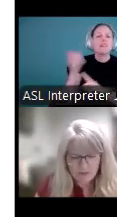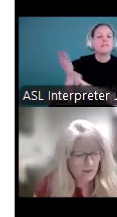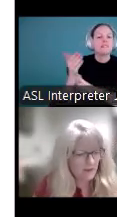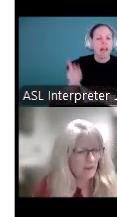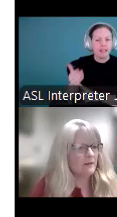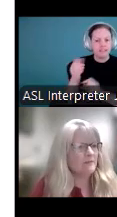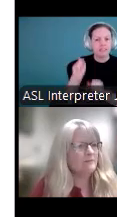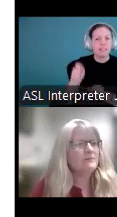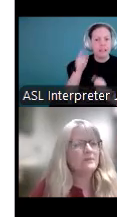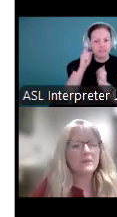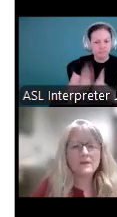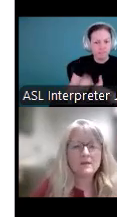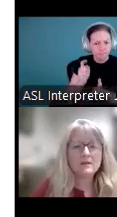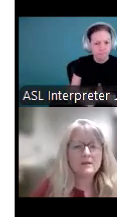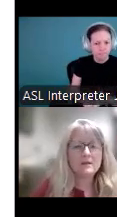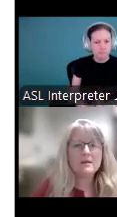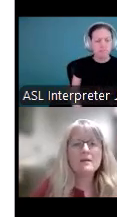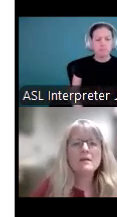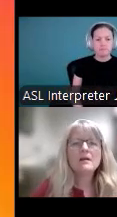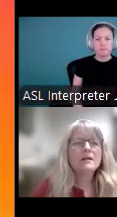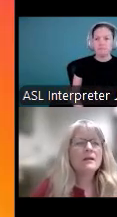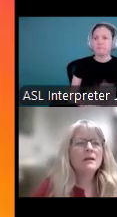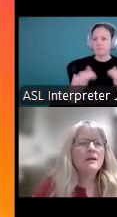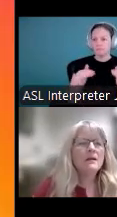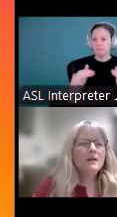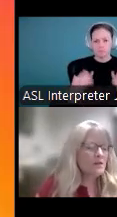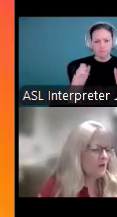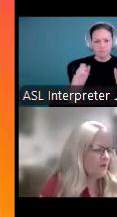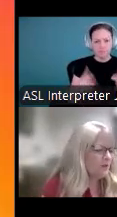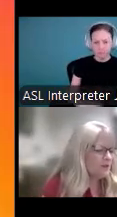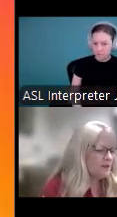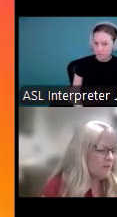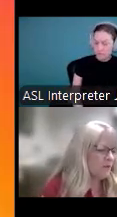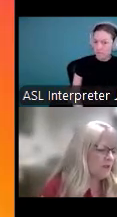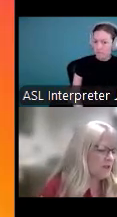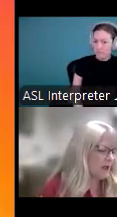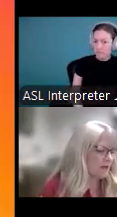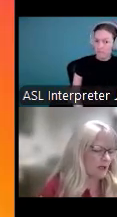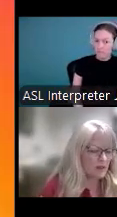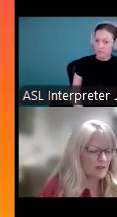Okay, do okay, so the first system we're going to talk about